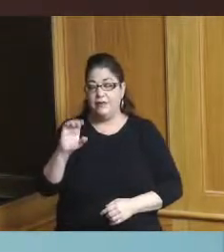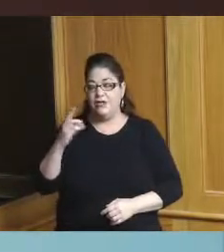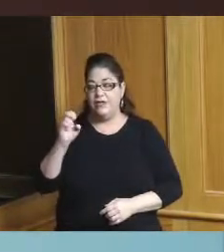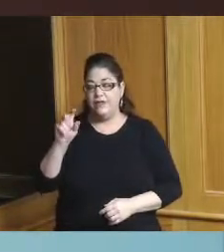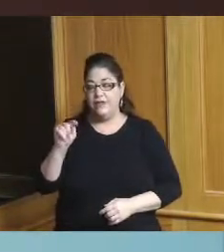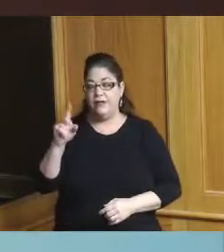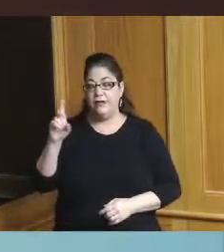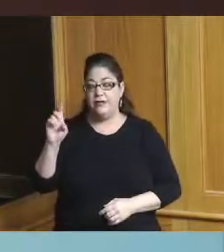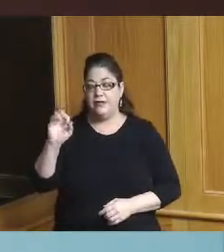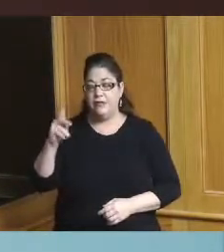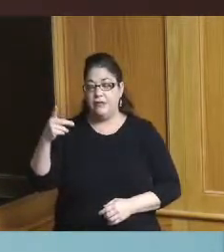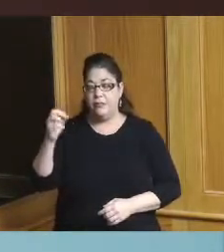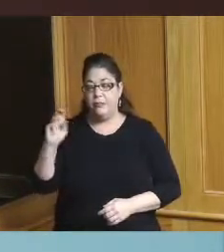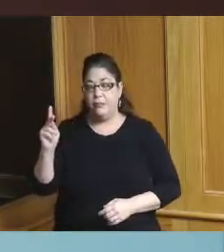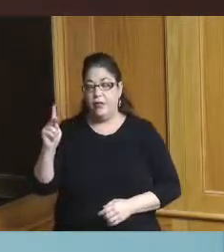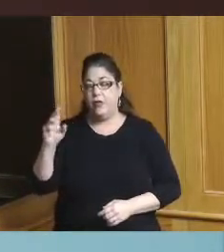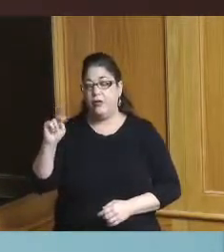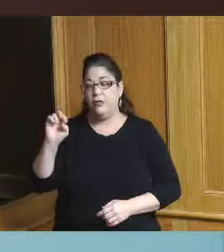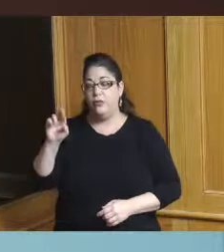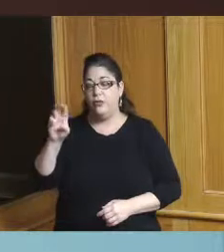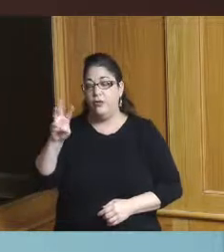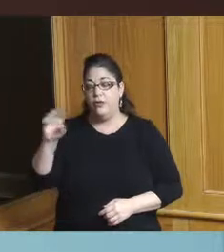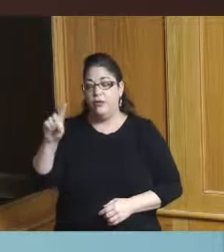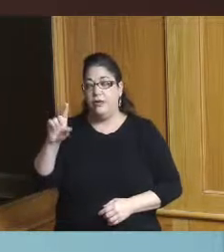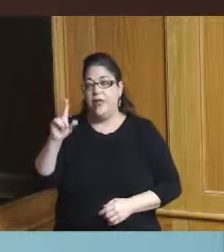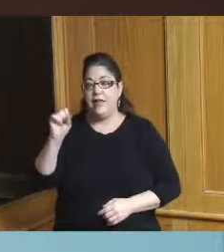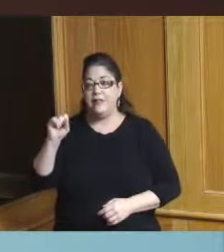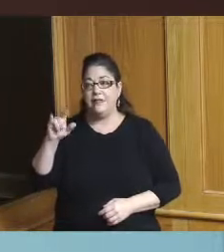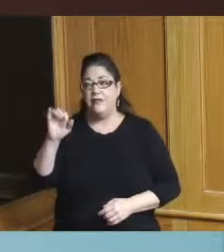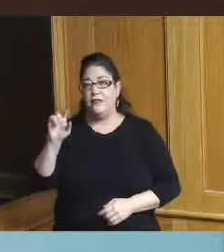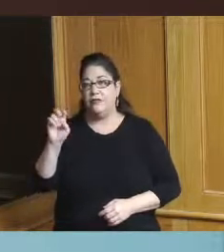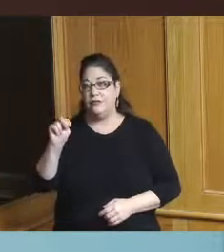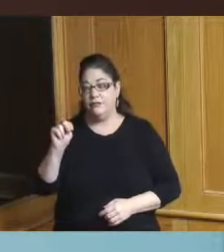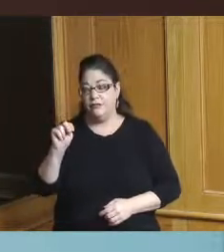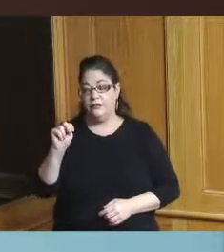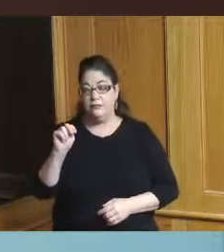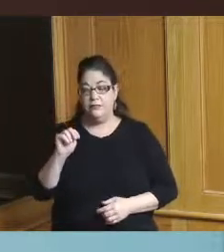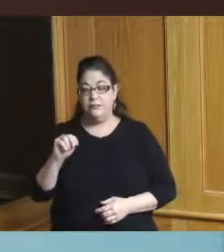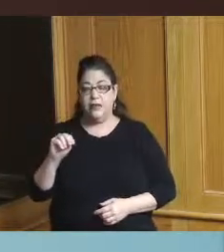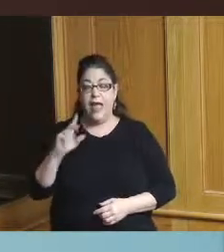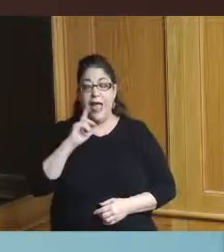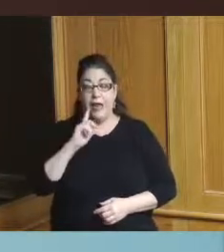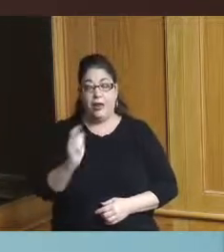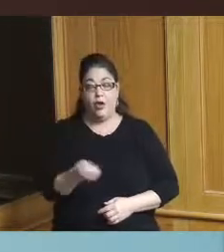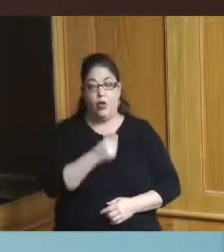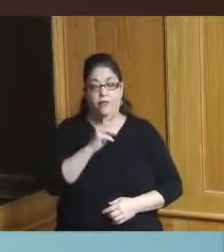and we've got three more scheduled here in 2022 and gulf manor Lincoln Heights and forest park